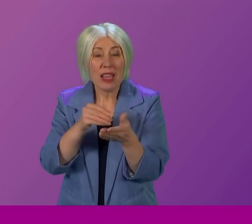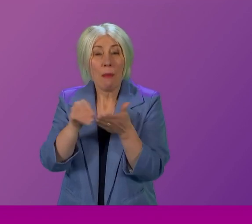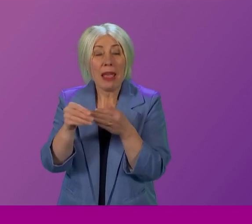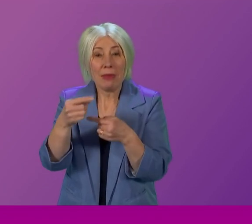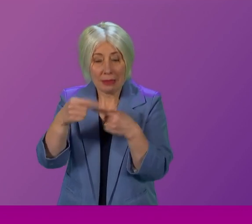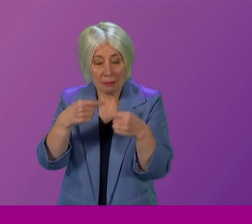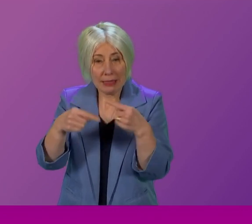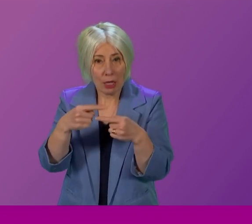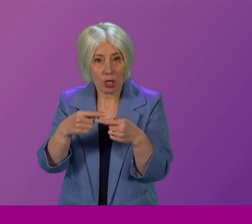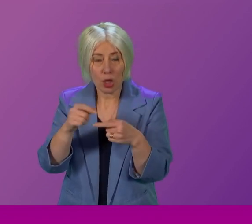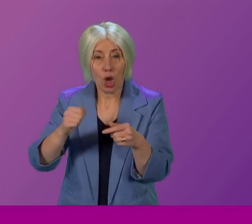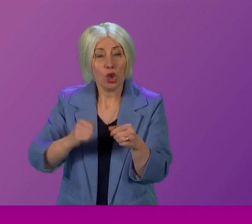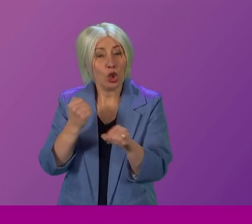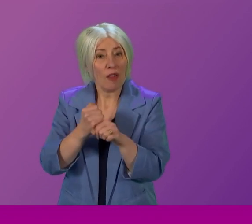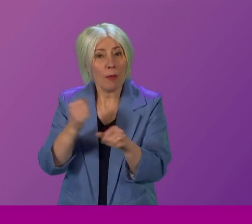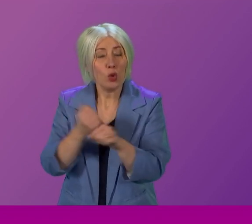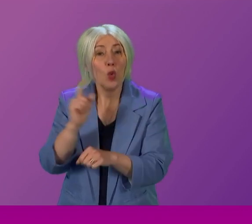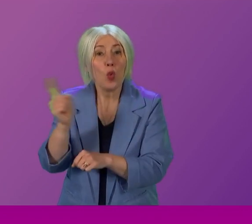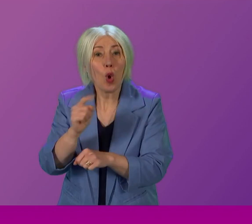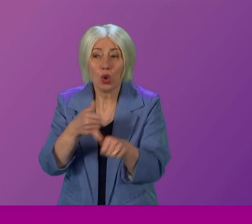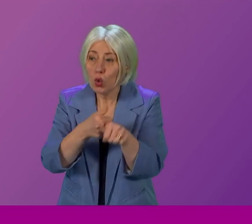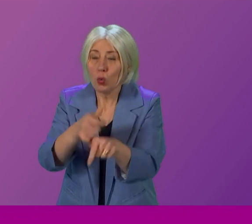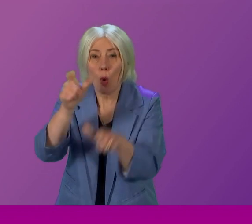to support vulnerable people in Scotland with rising energy costs.